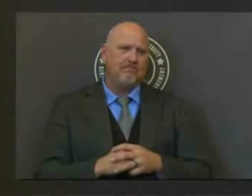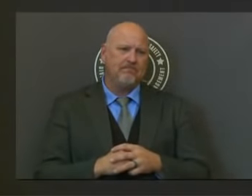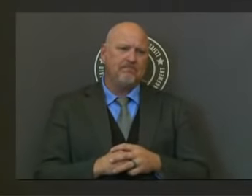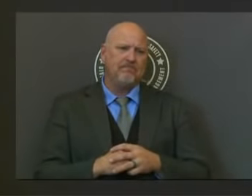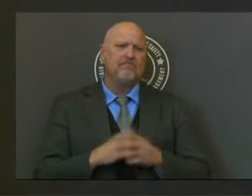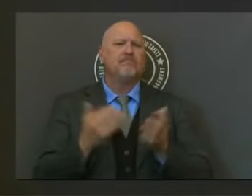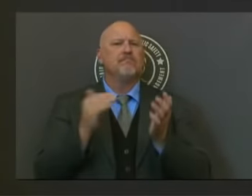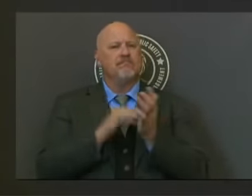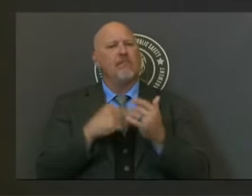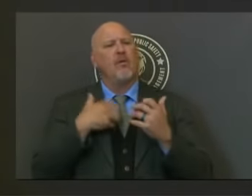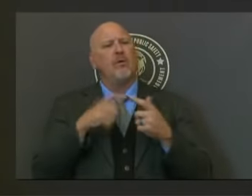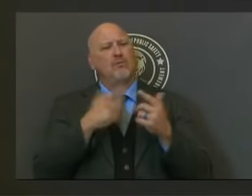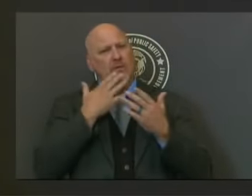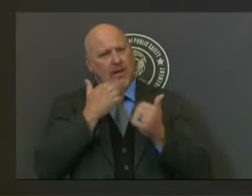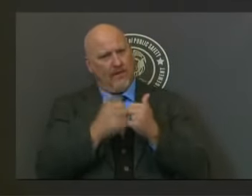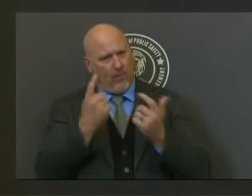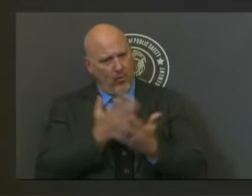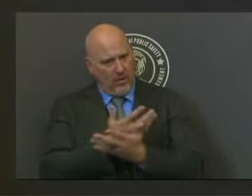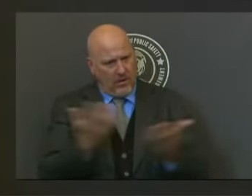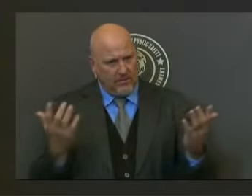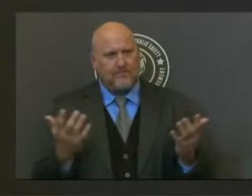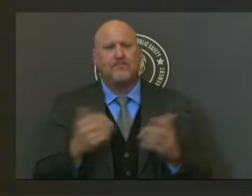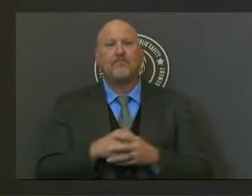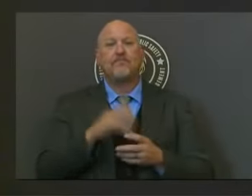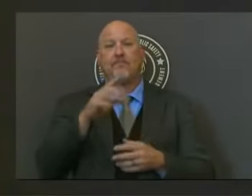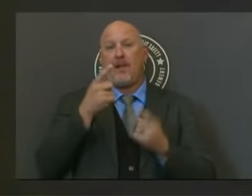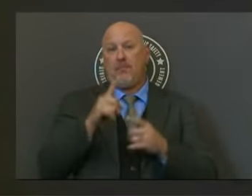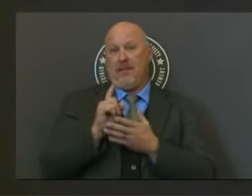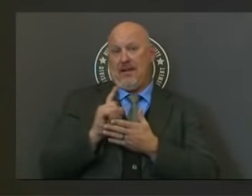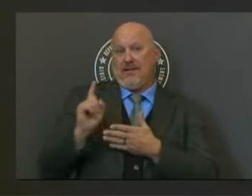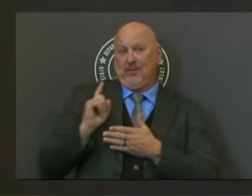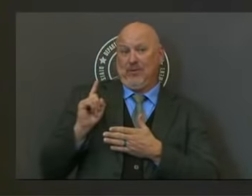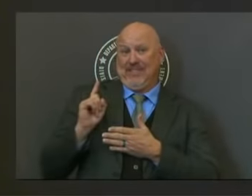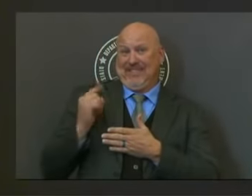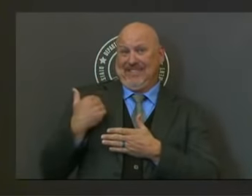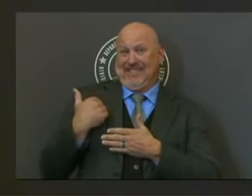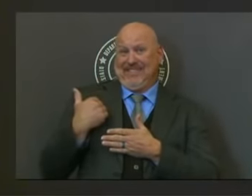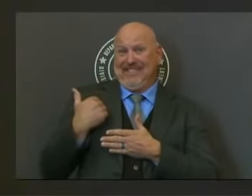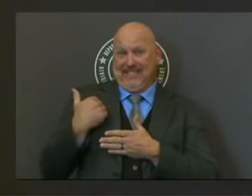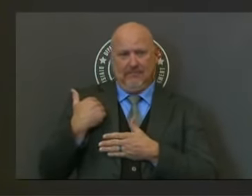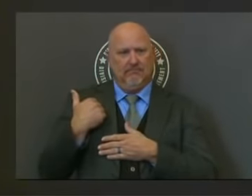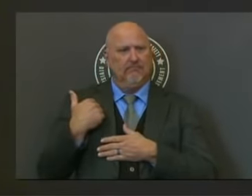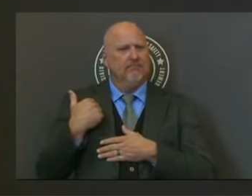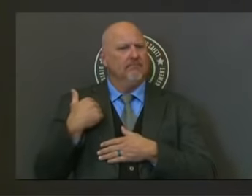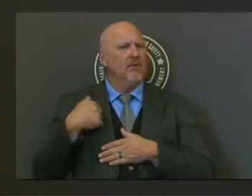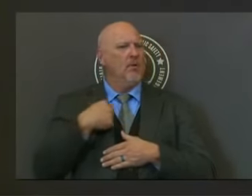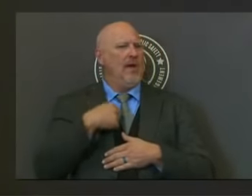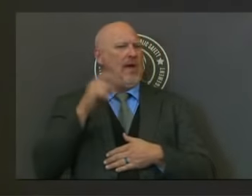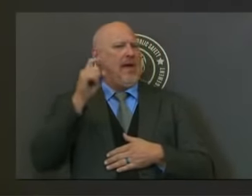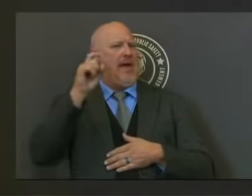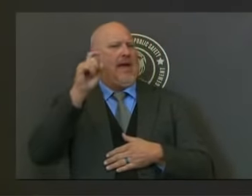this past week has rolled out this new